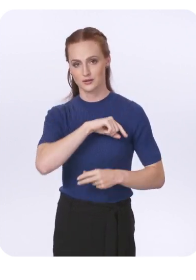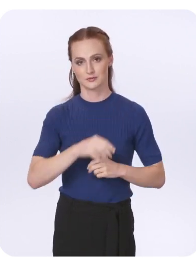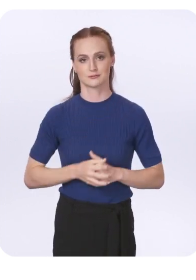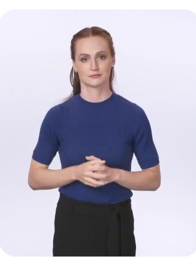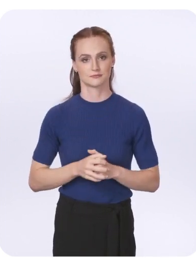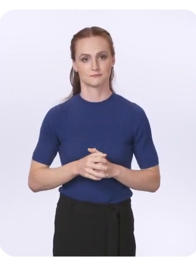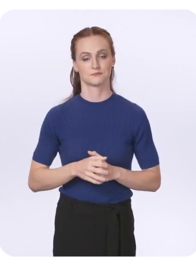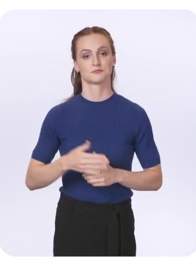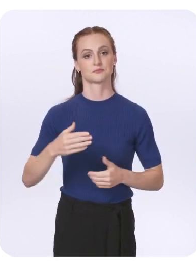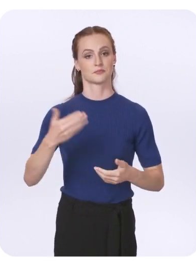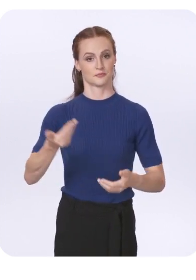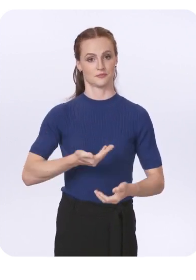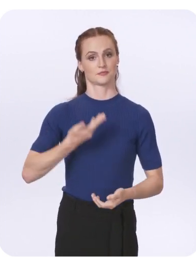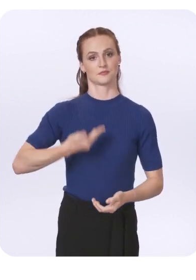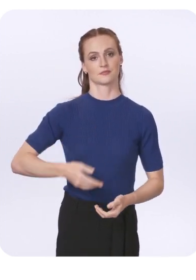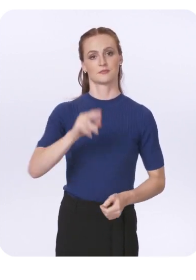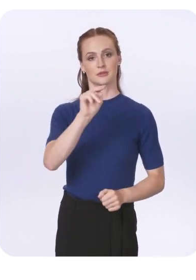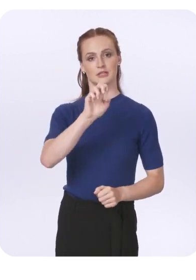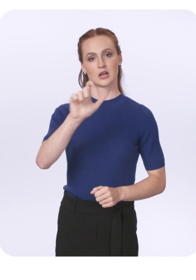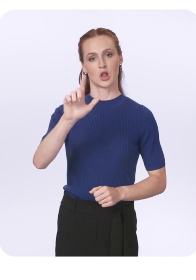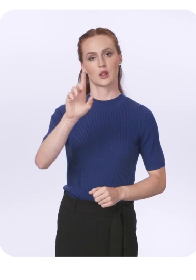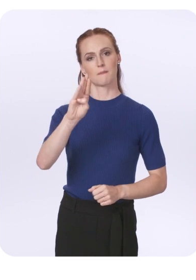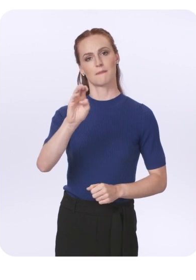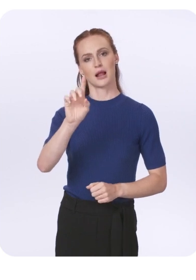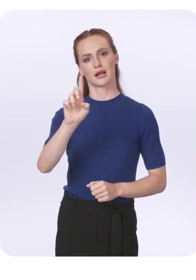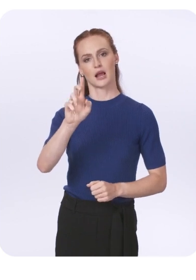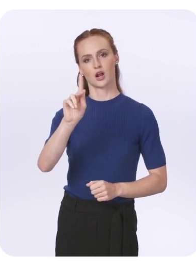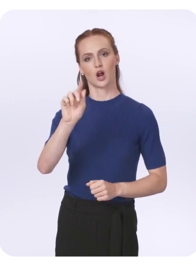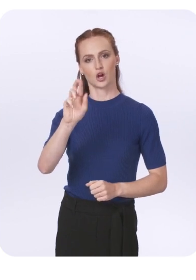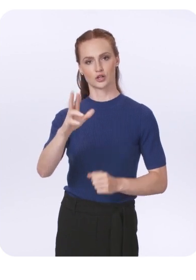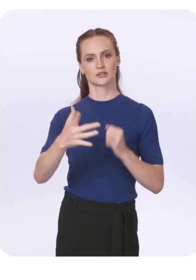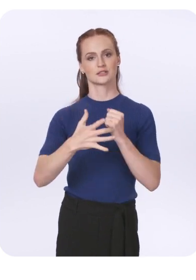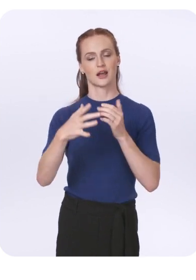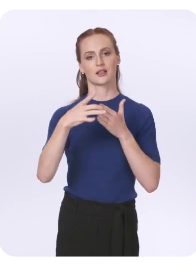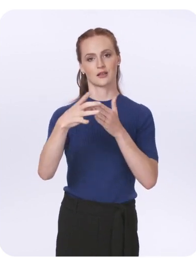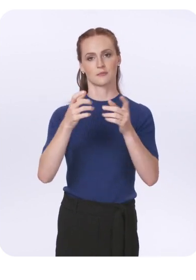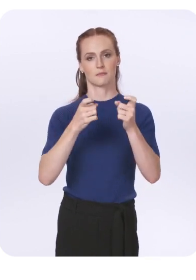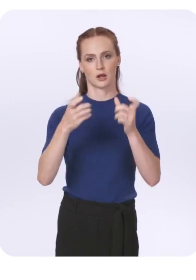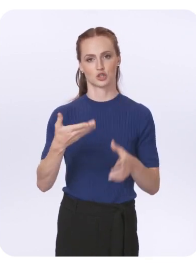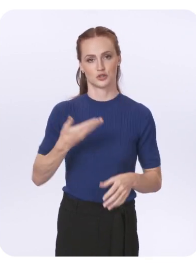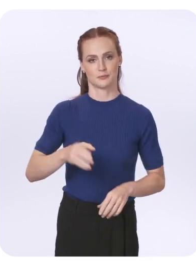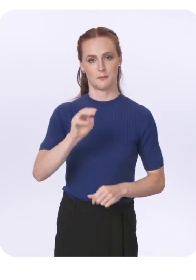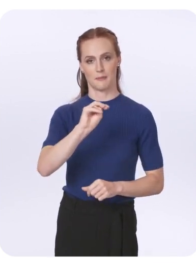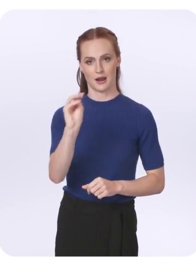As a quick intro. I’m Neel Bedekar, a Tech Lead Manager at Meta, focused in performance and graphics.